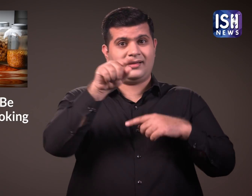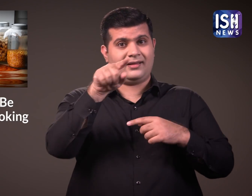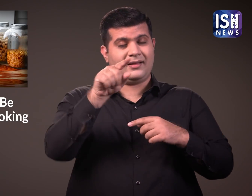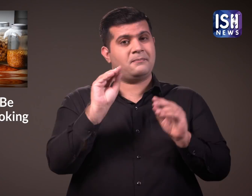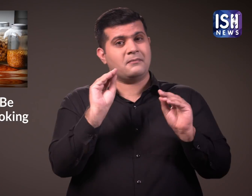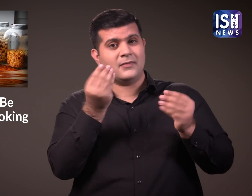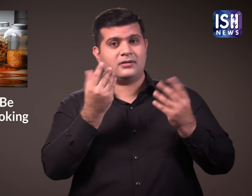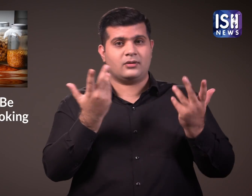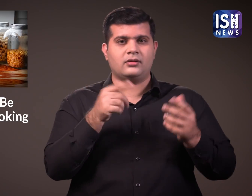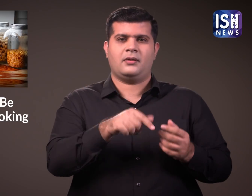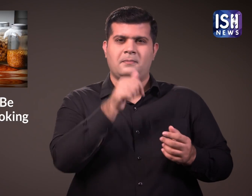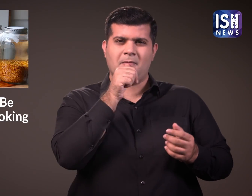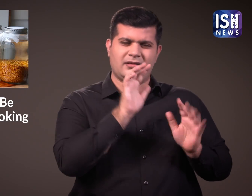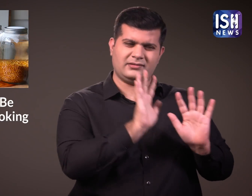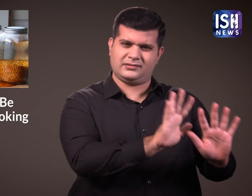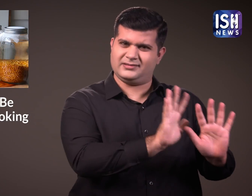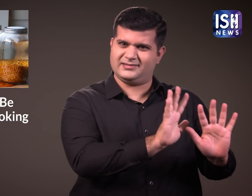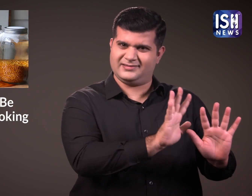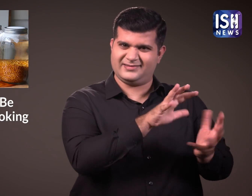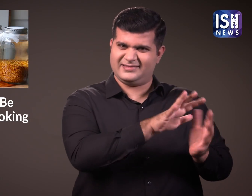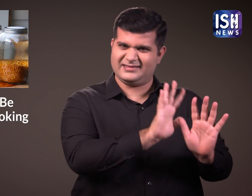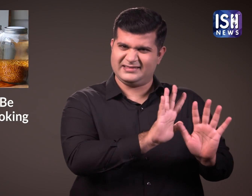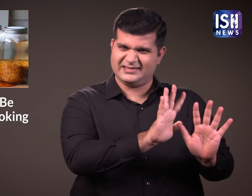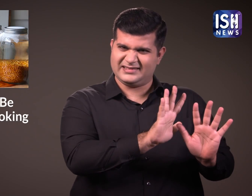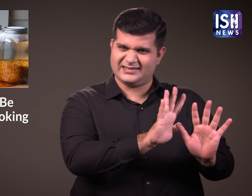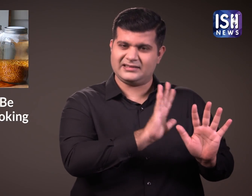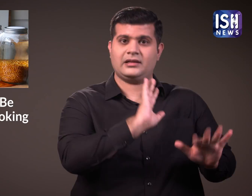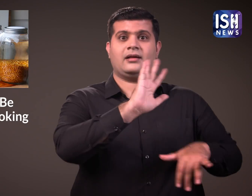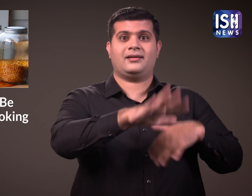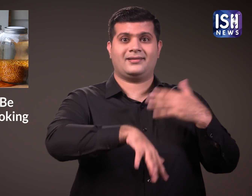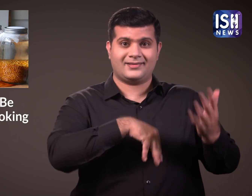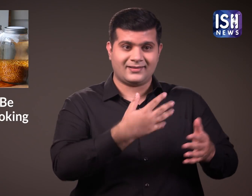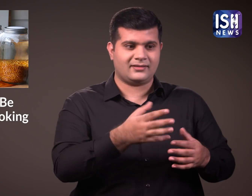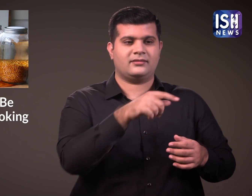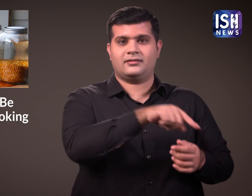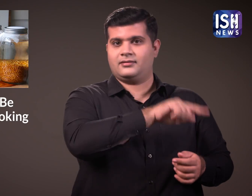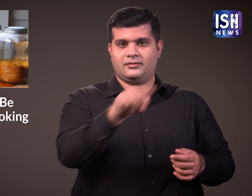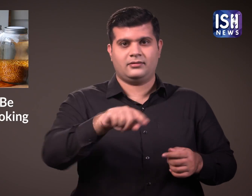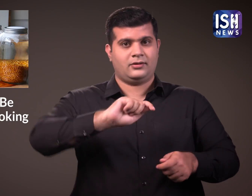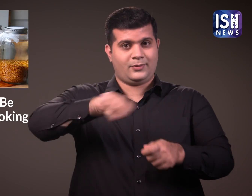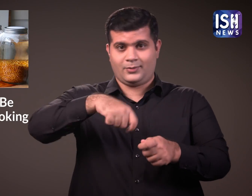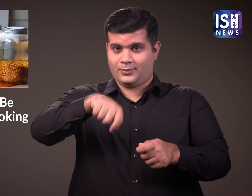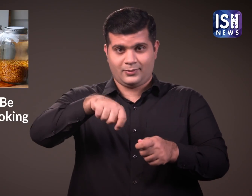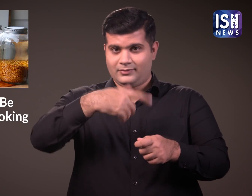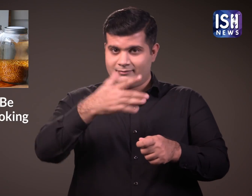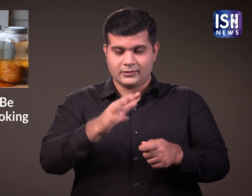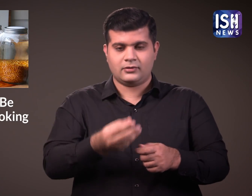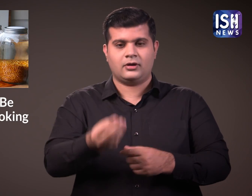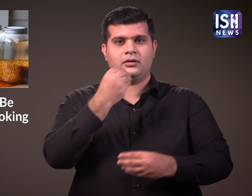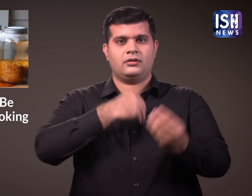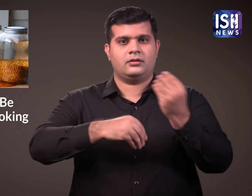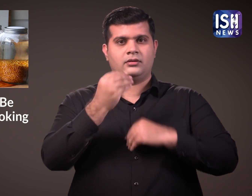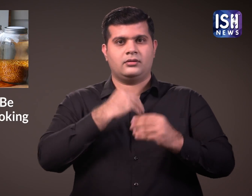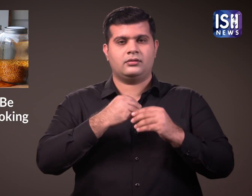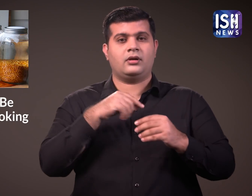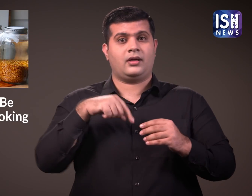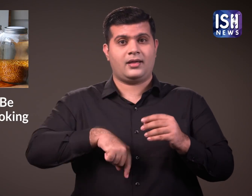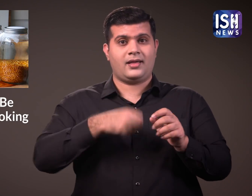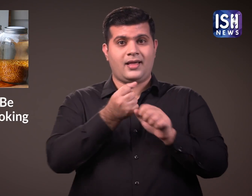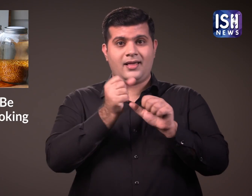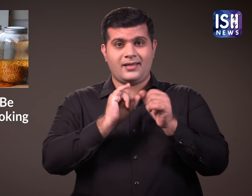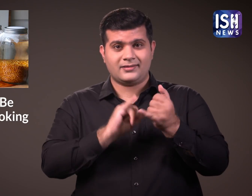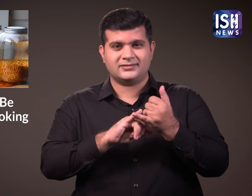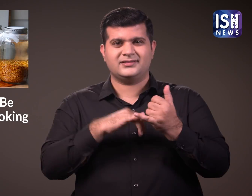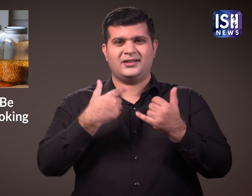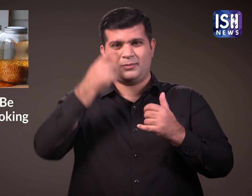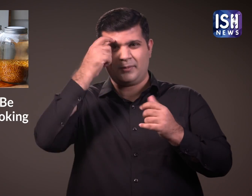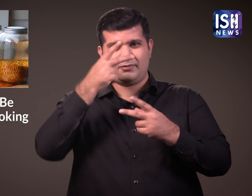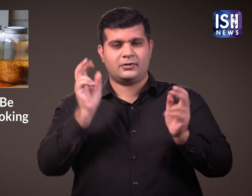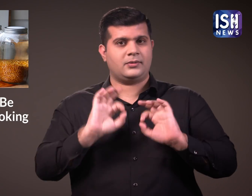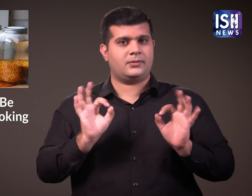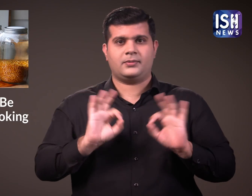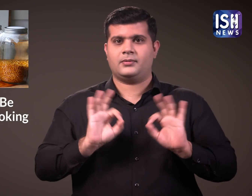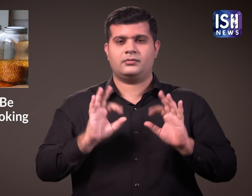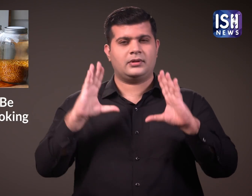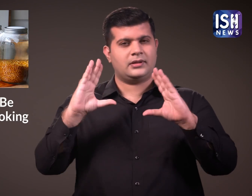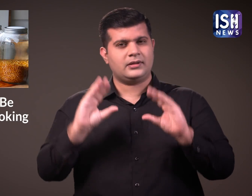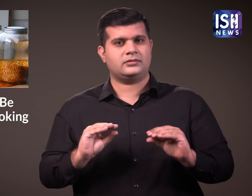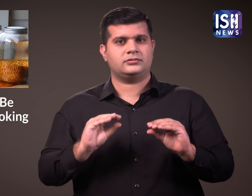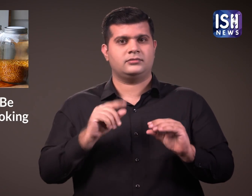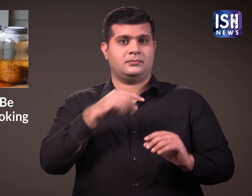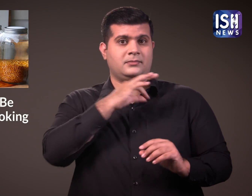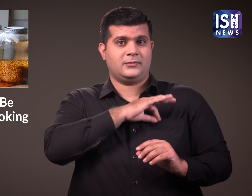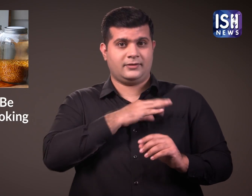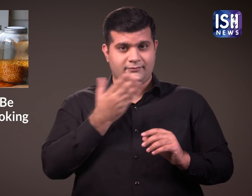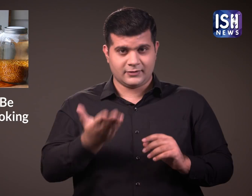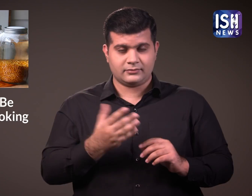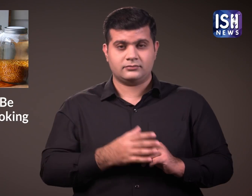Hence it is better to soak these lentils in water before eating so as to avoid bloating and gas.